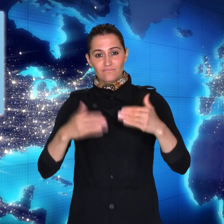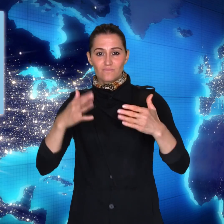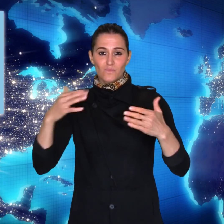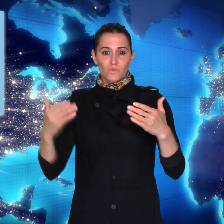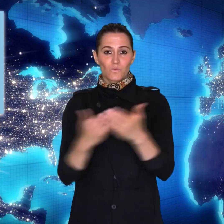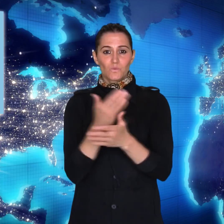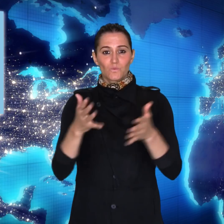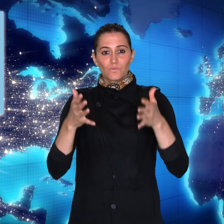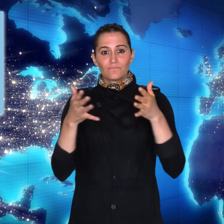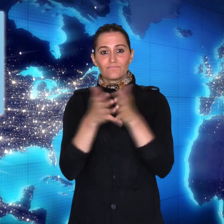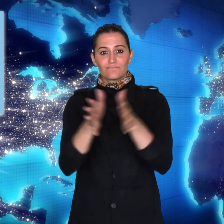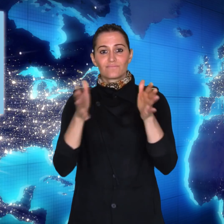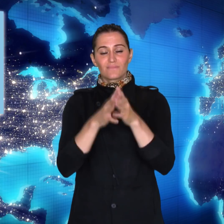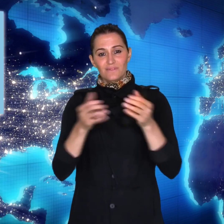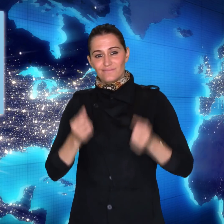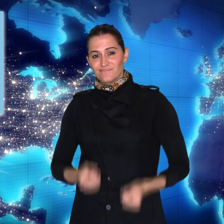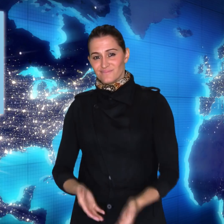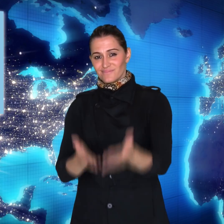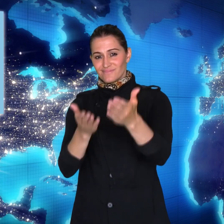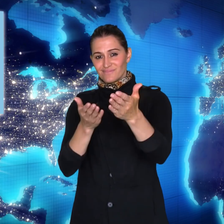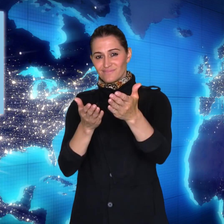Now, let’s go to next story.